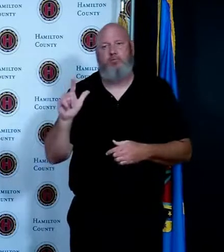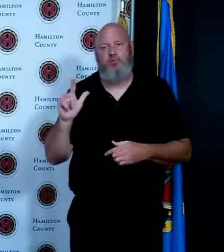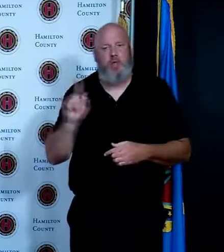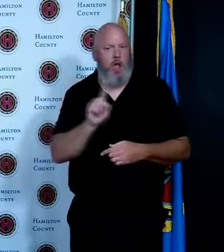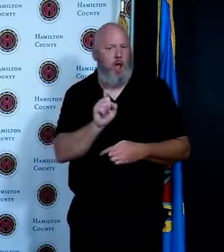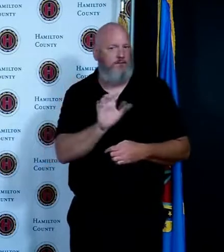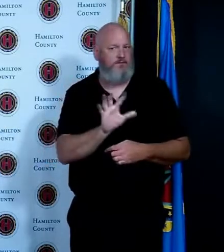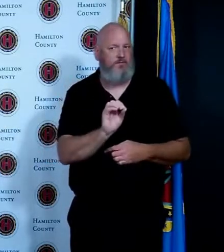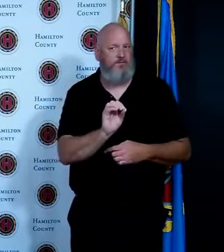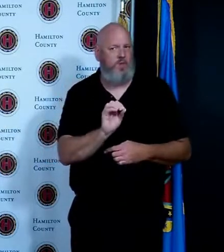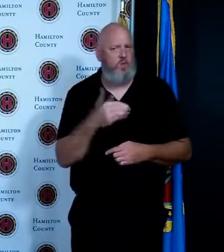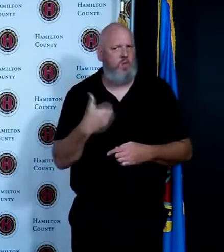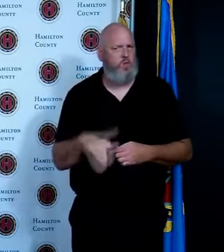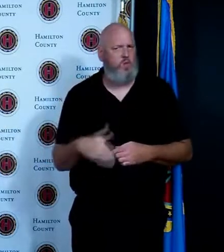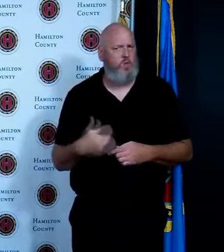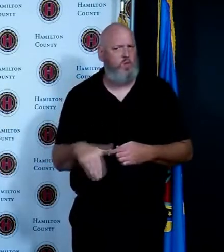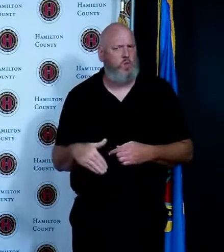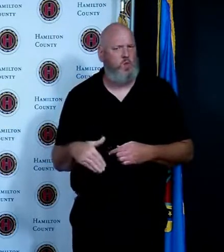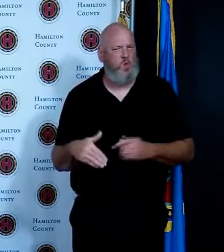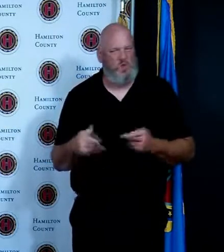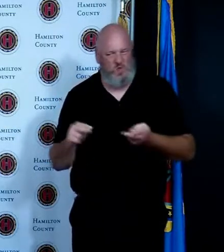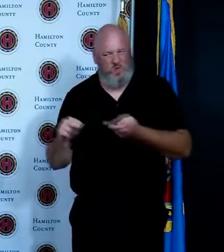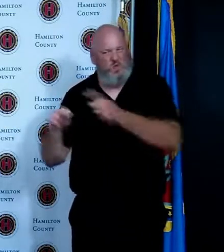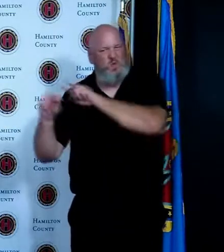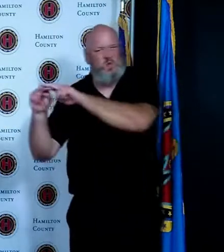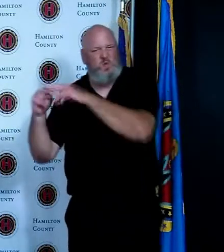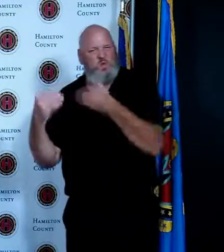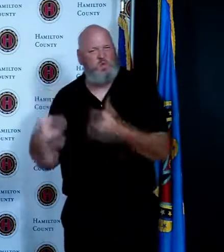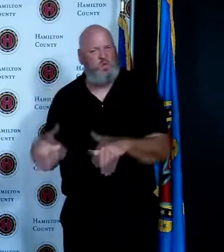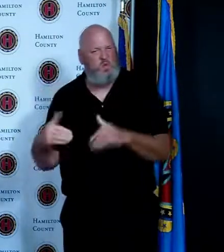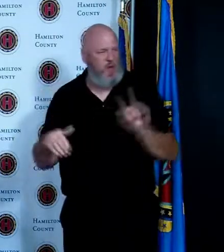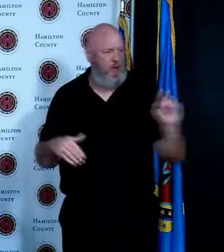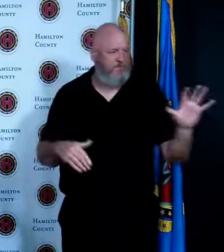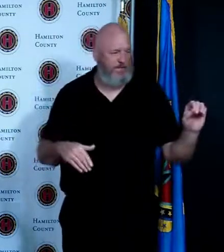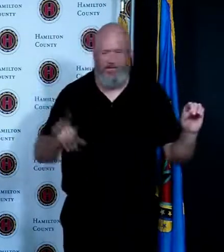that's that that indicator does not rely on test data that indicator is